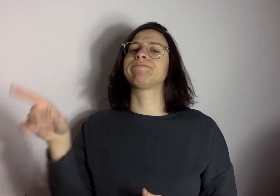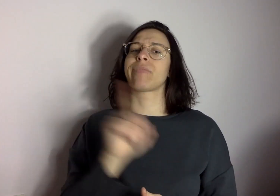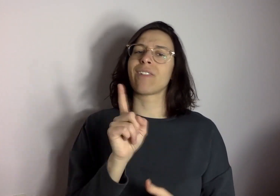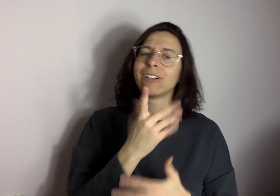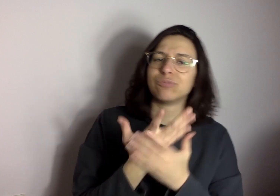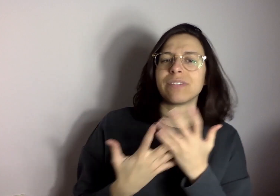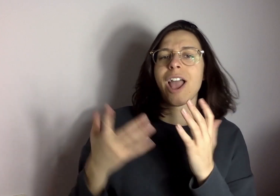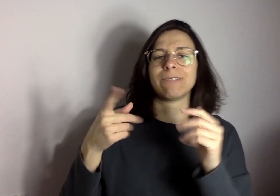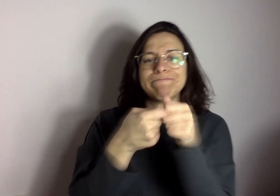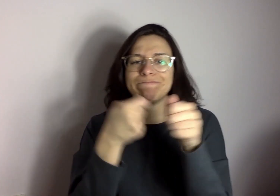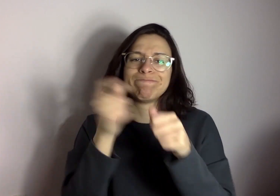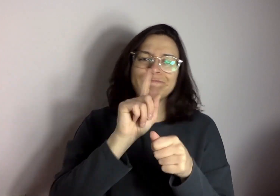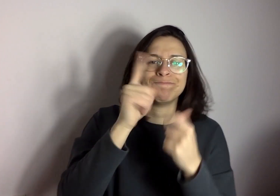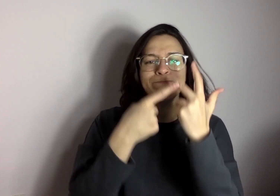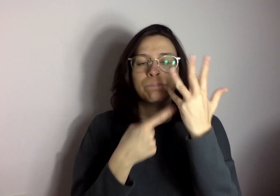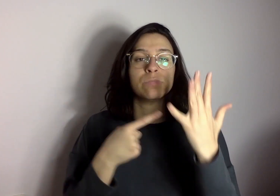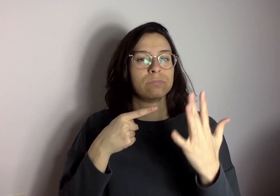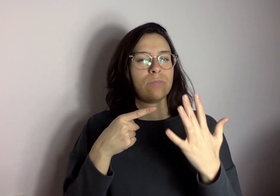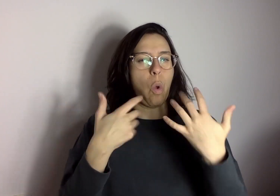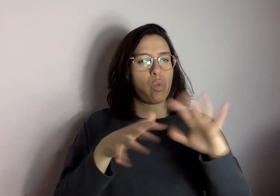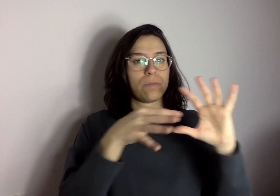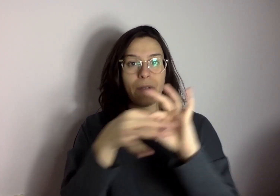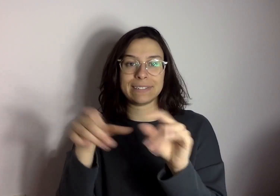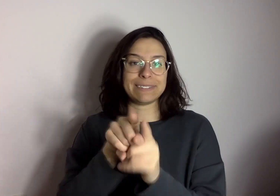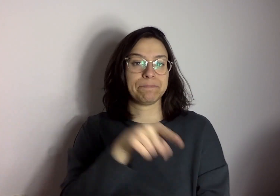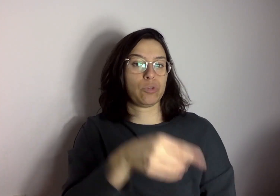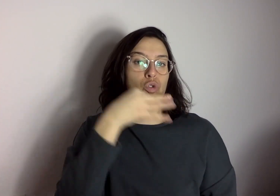They have a saying in what is correct and not but they only know german.